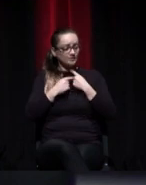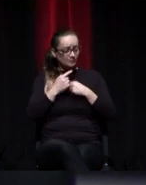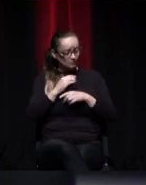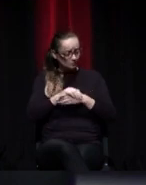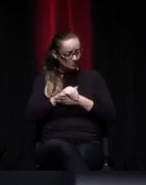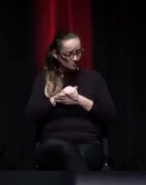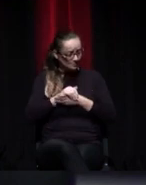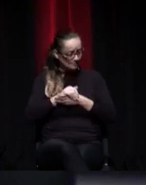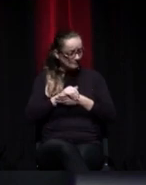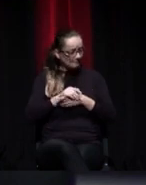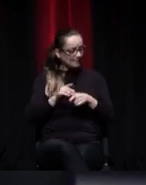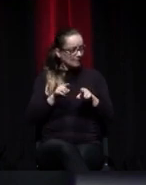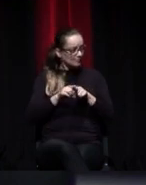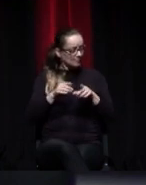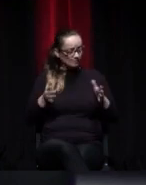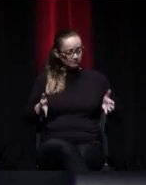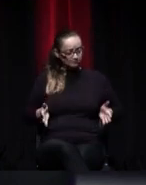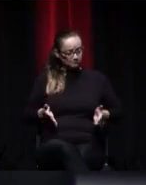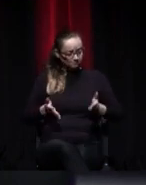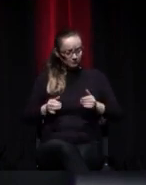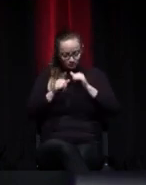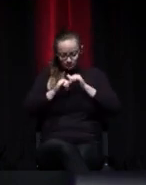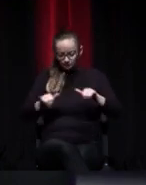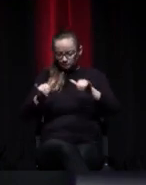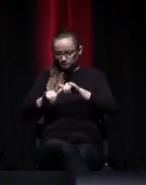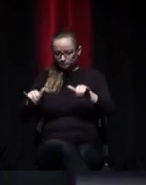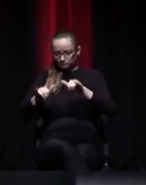and the impulse of spreading